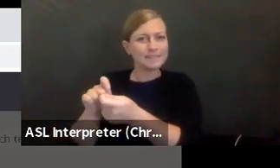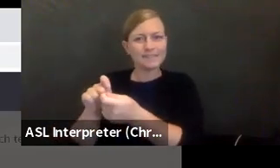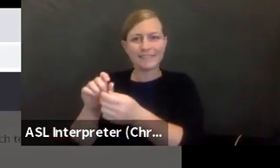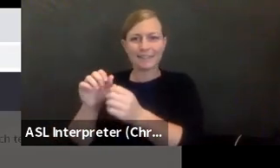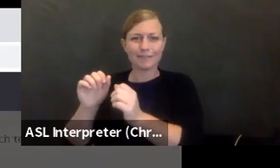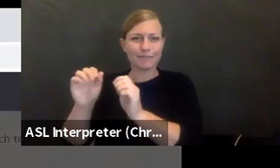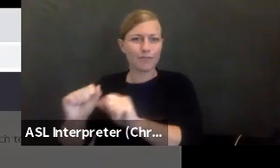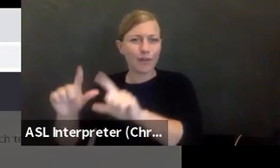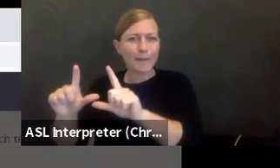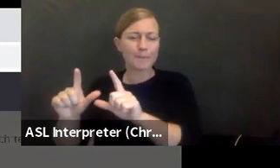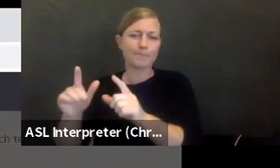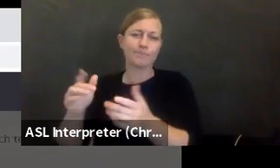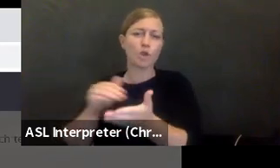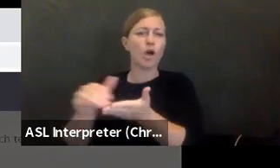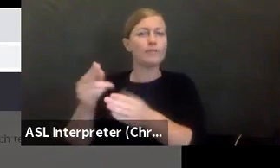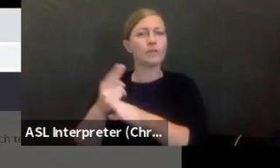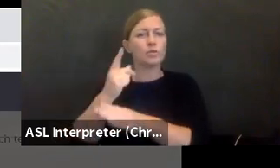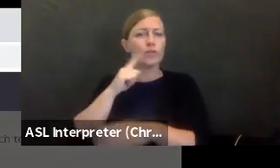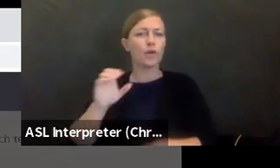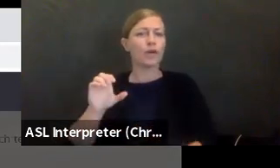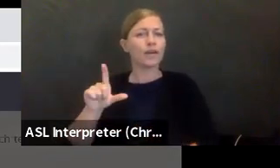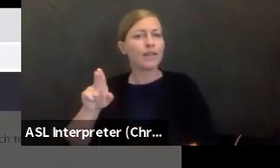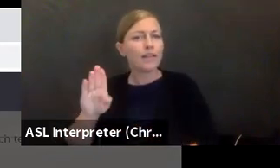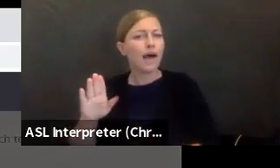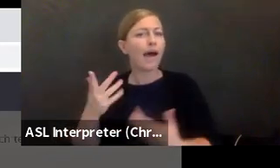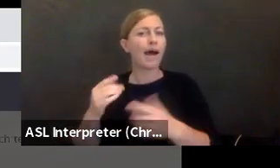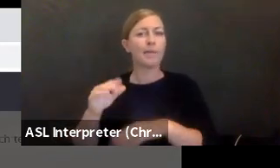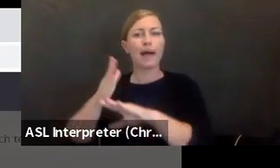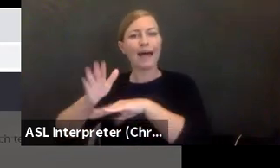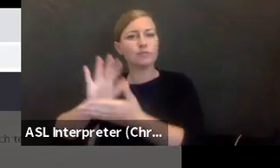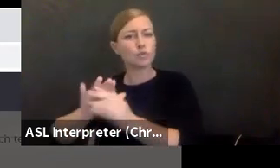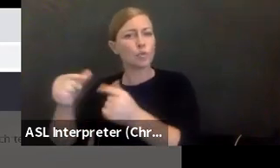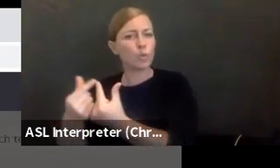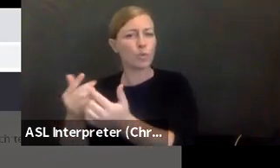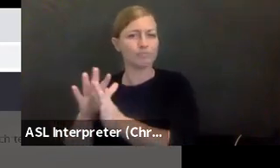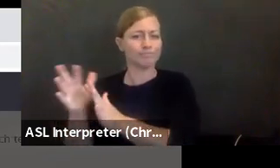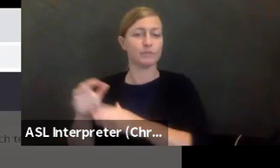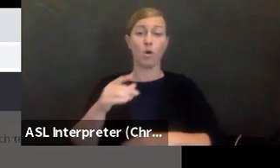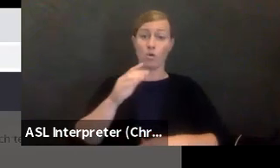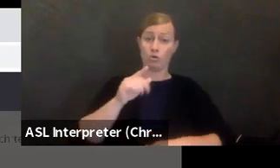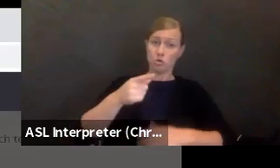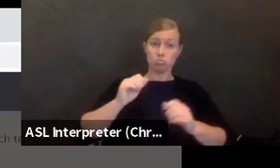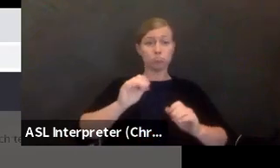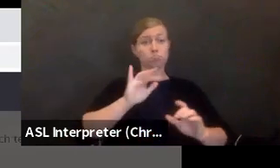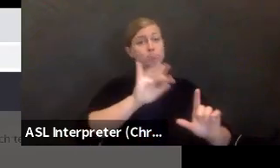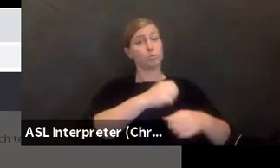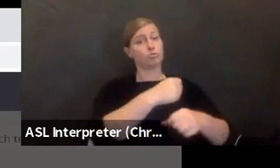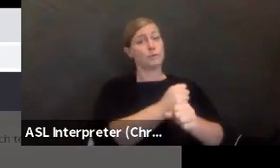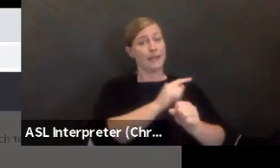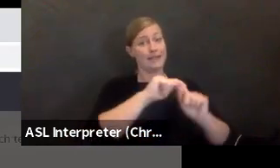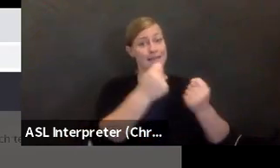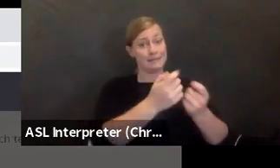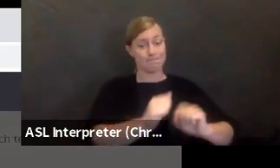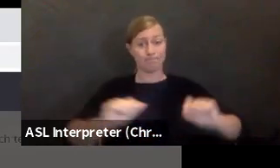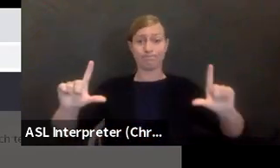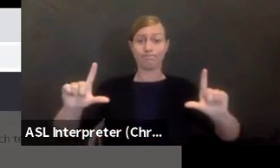and they can make a staff one. Lastly they added an "